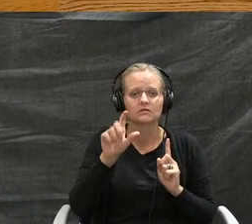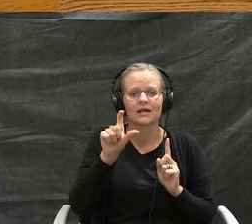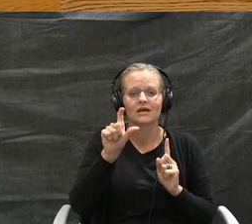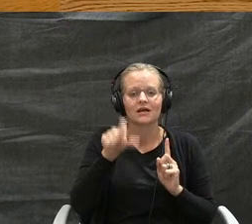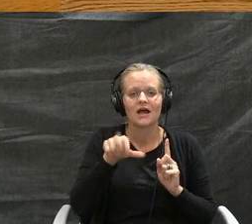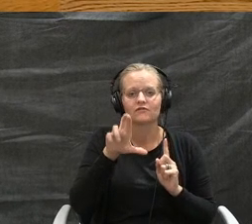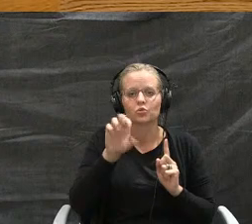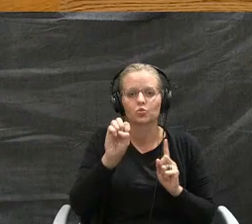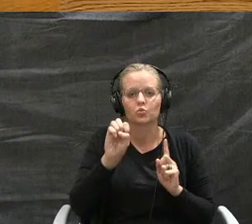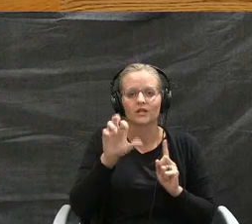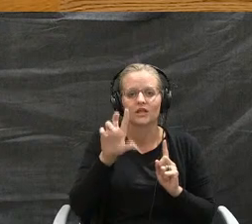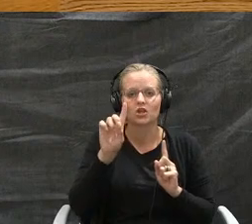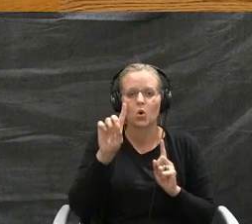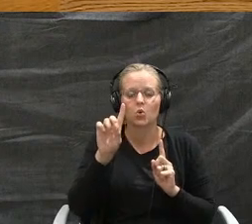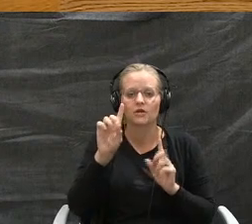to reload the meeting.